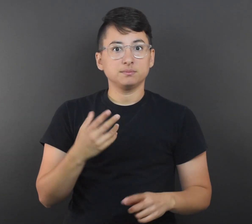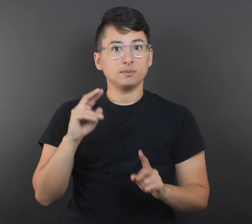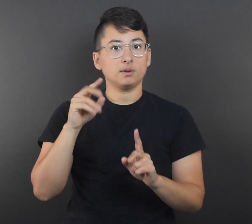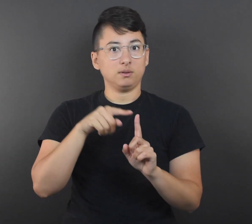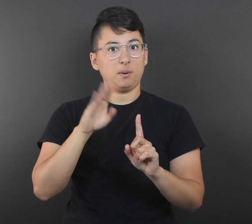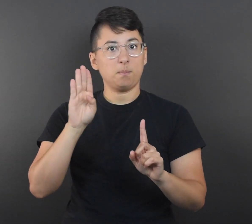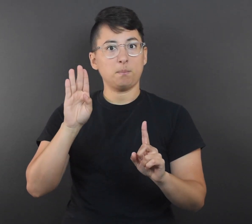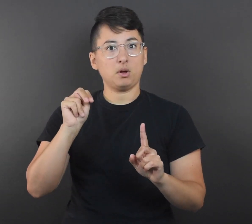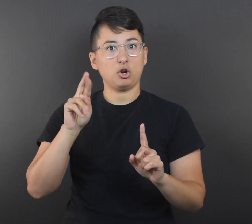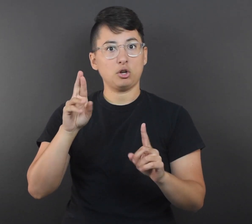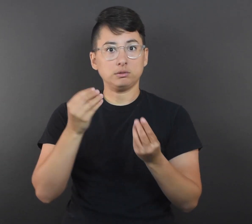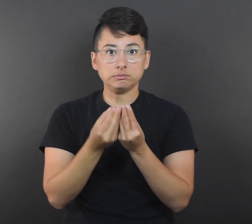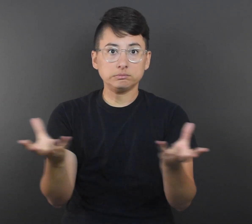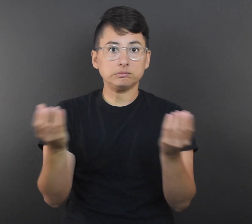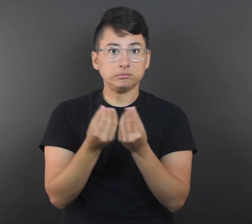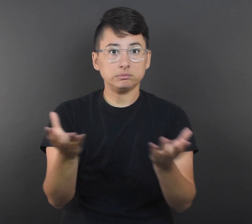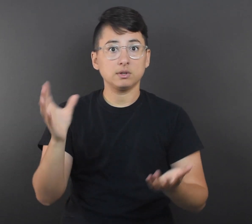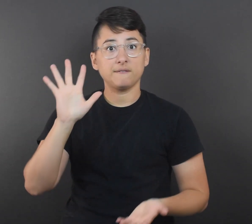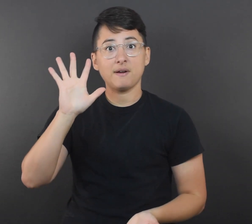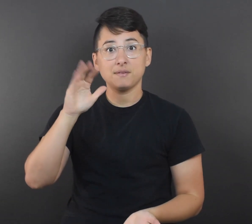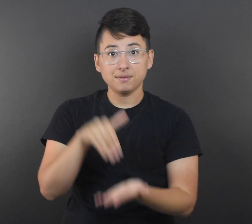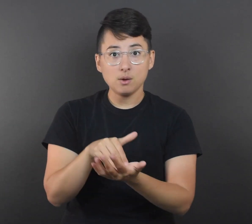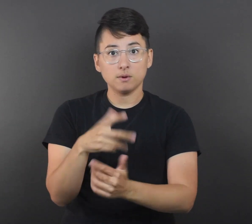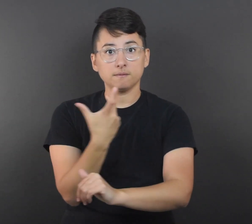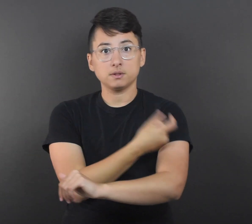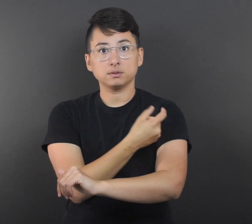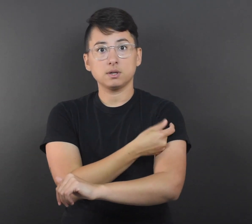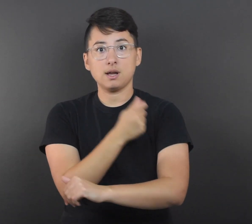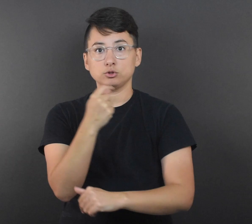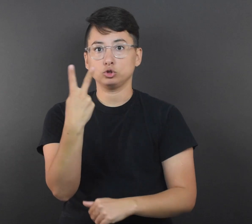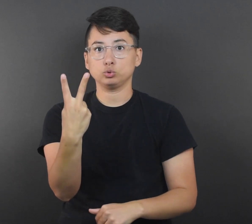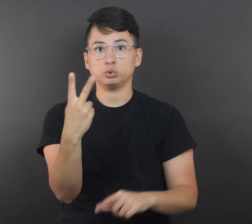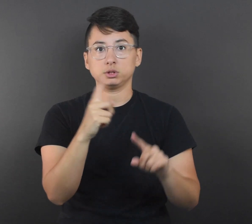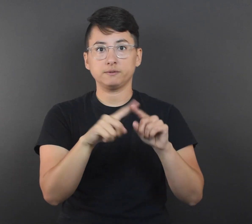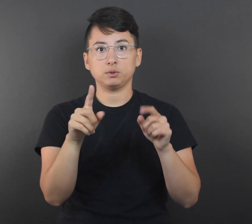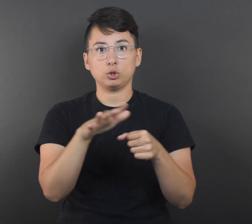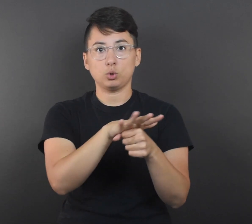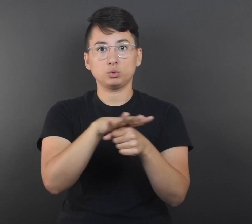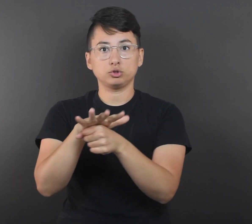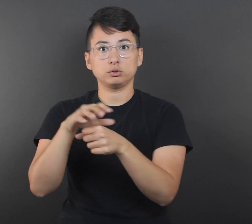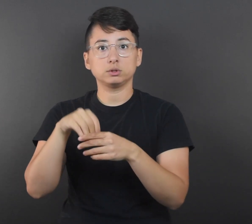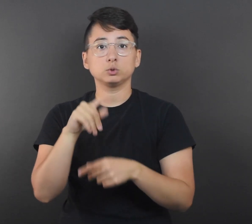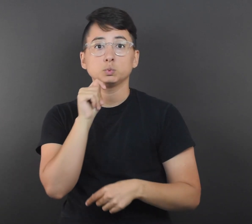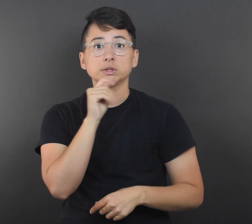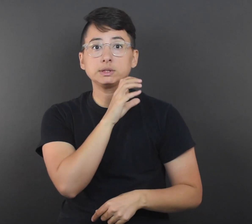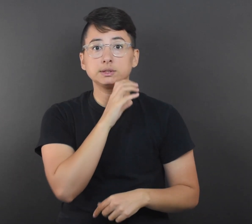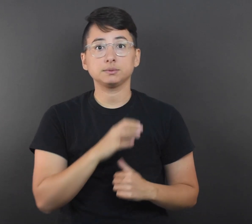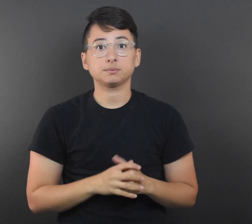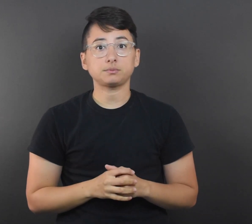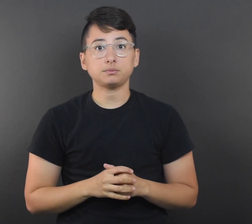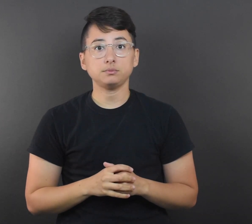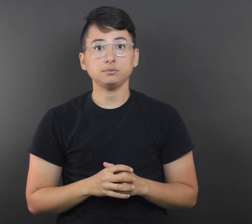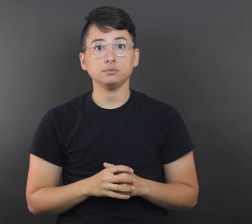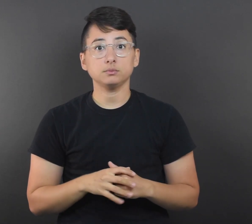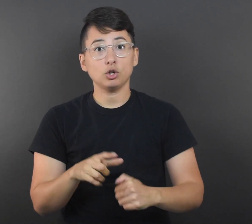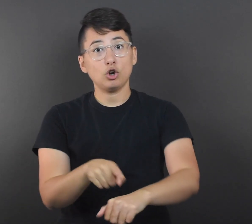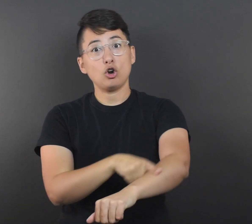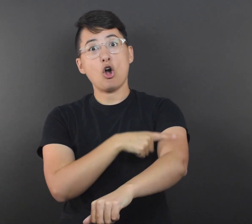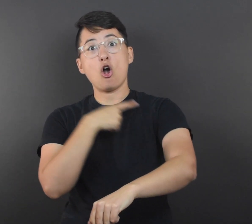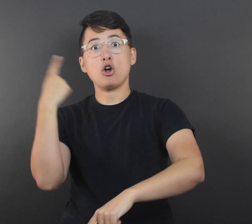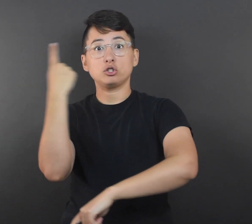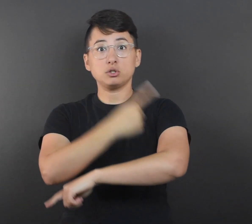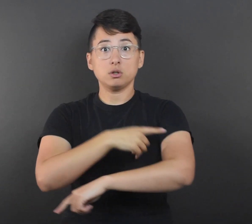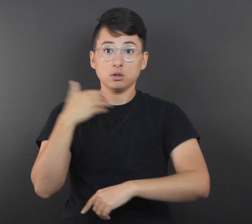Rock team gave out over 5,000 vaccinations at two locations in the Twin Cities. The long days were